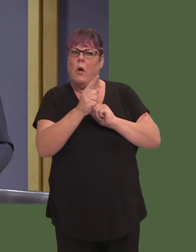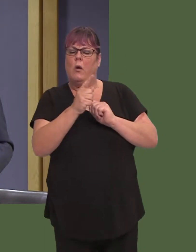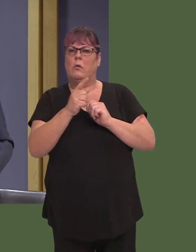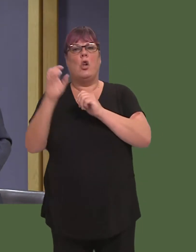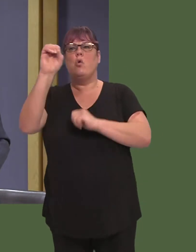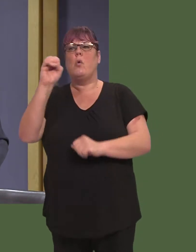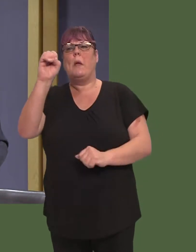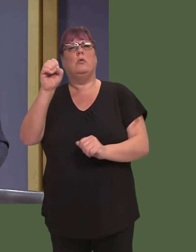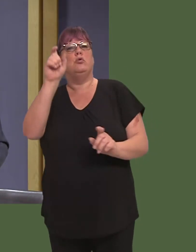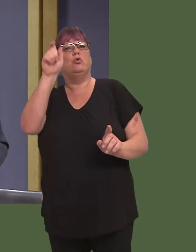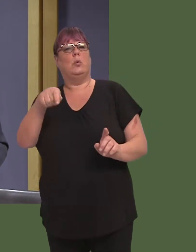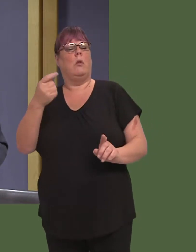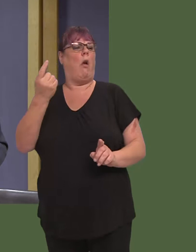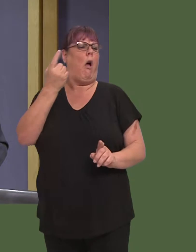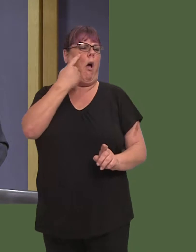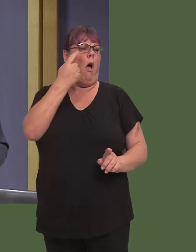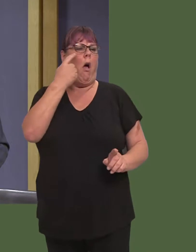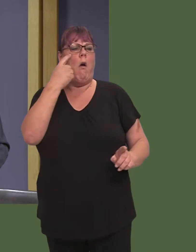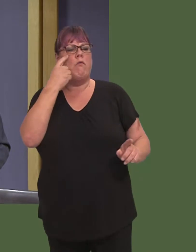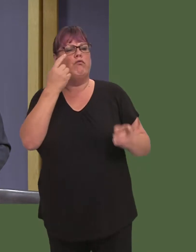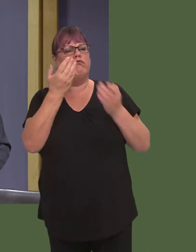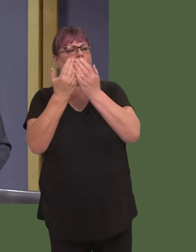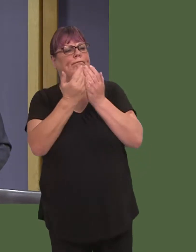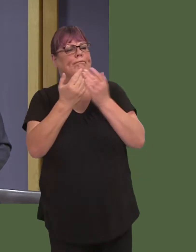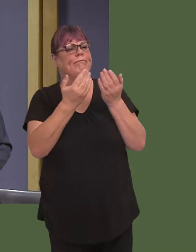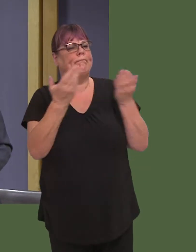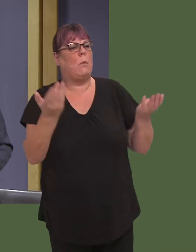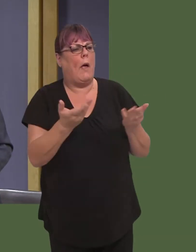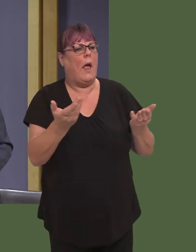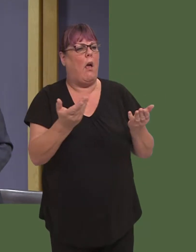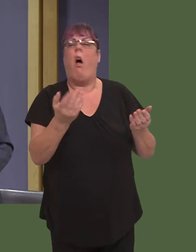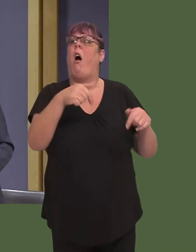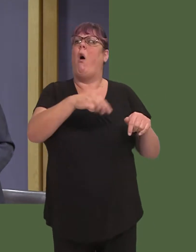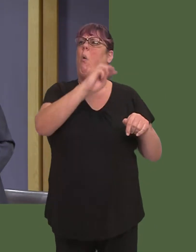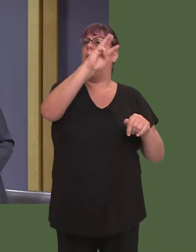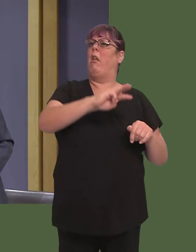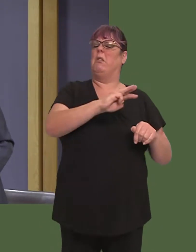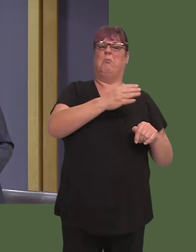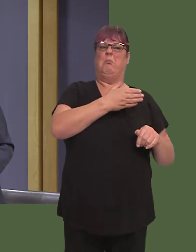may find, or have the perception at least, that they would receive less support than they would have done in the past.